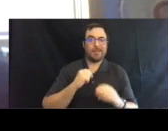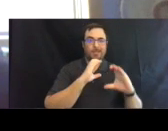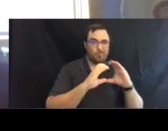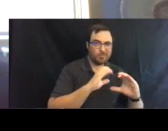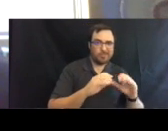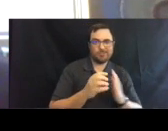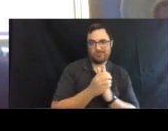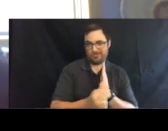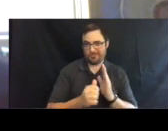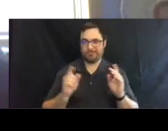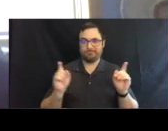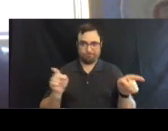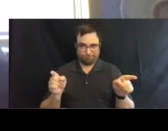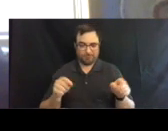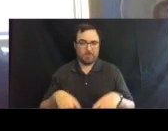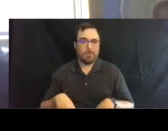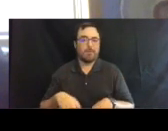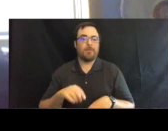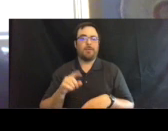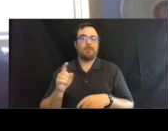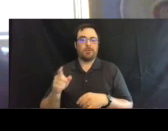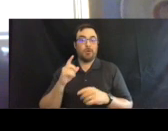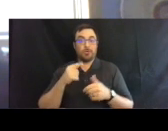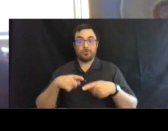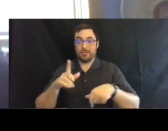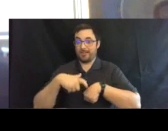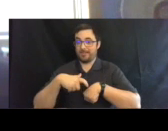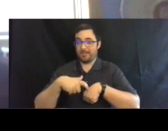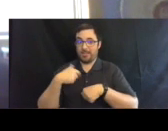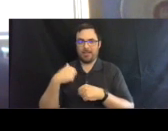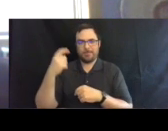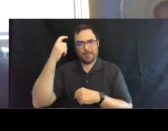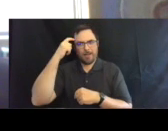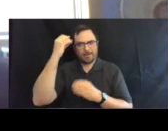looking at cognitive cognitively what kinds of concepts are they supposed to